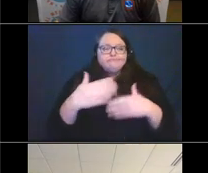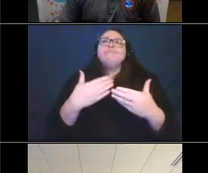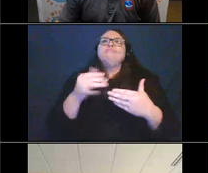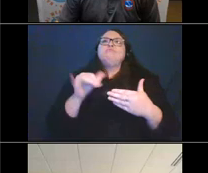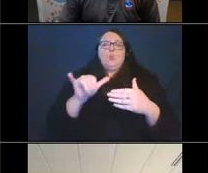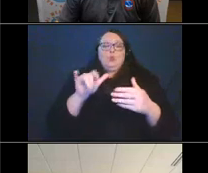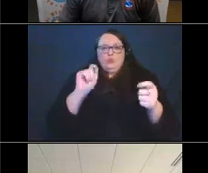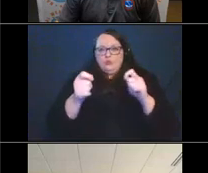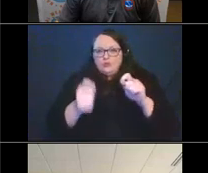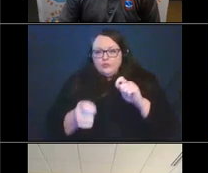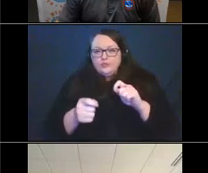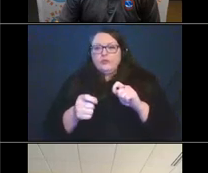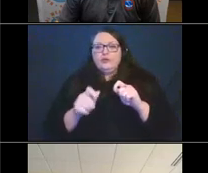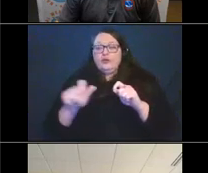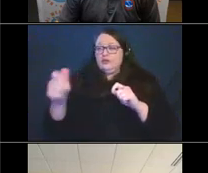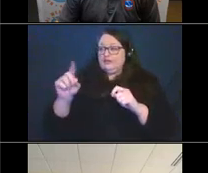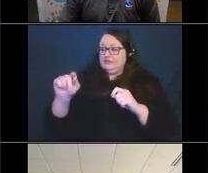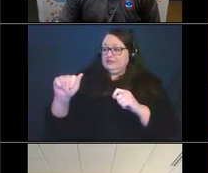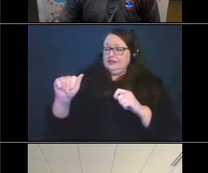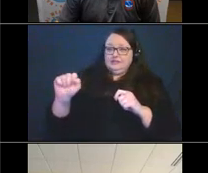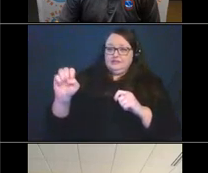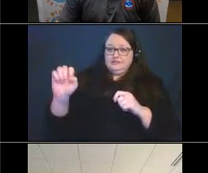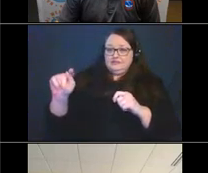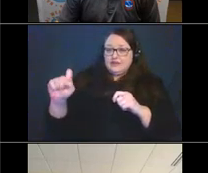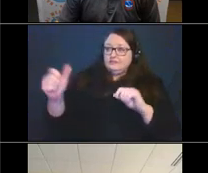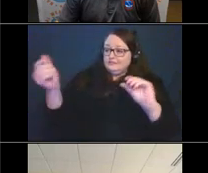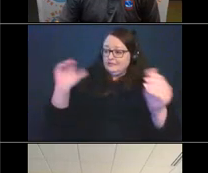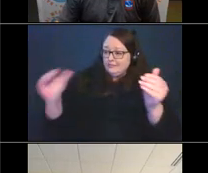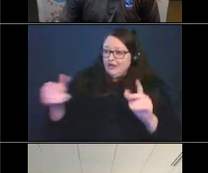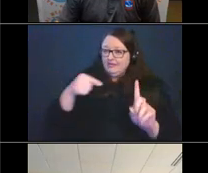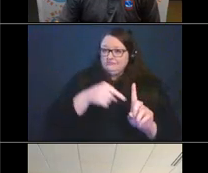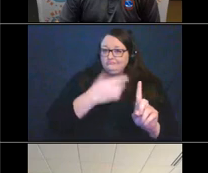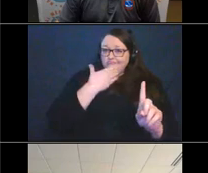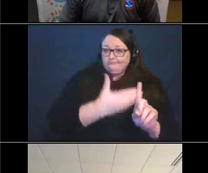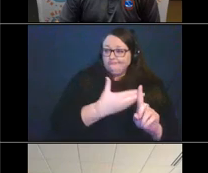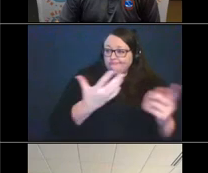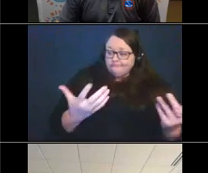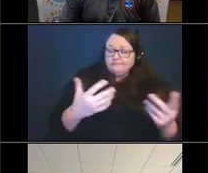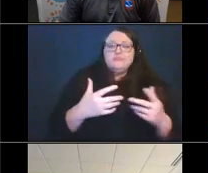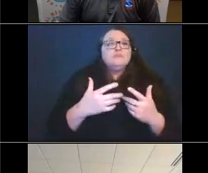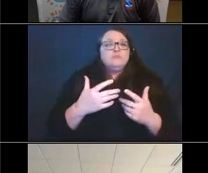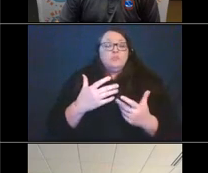at other datasets and see how well it performs, we're pretty happy with the correlation scores,